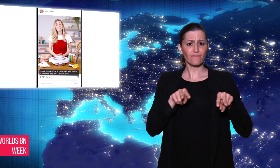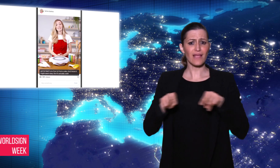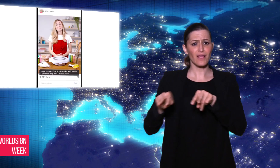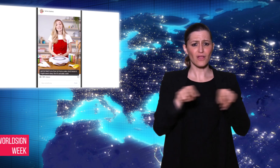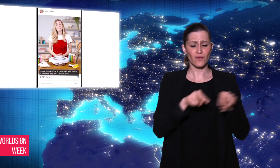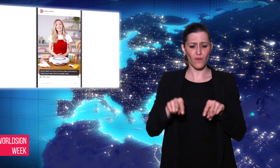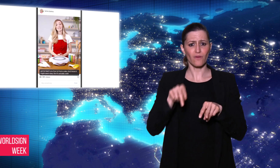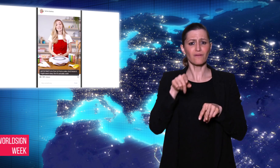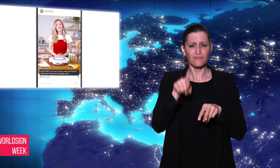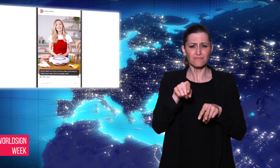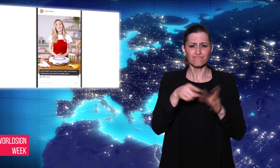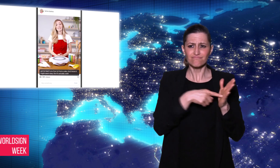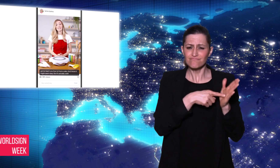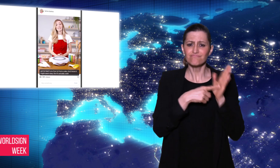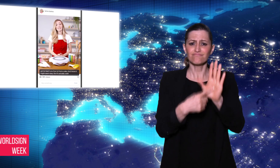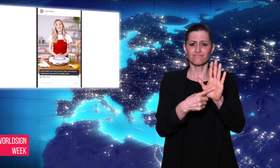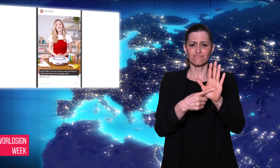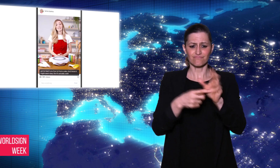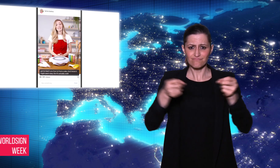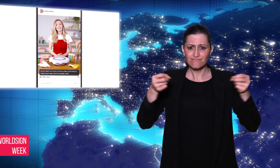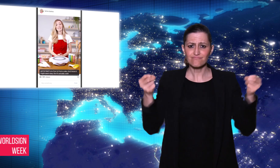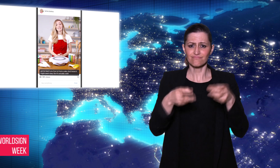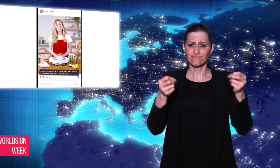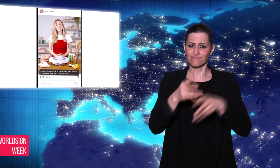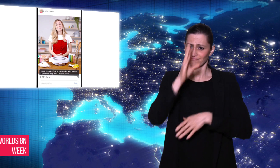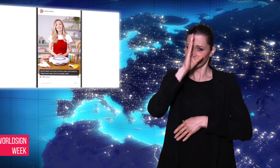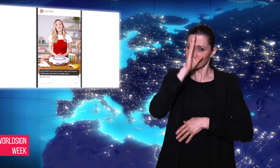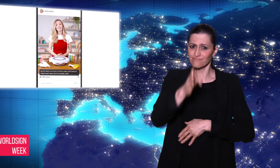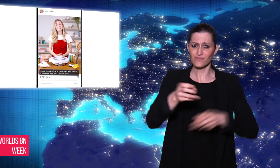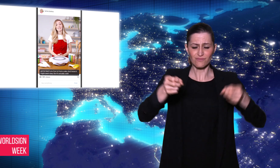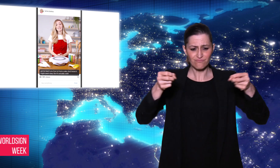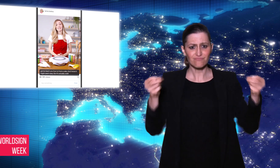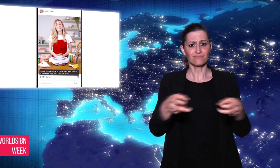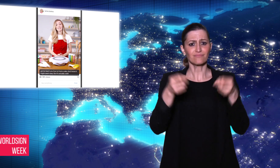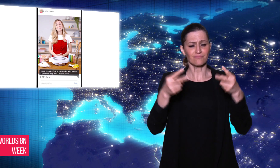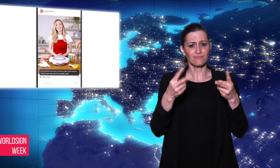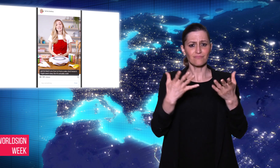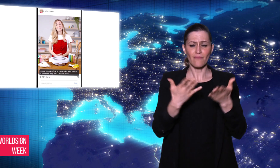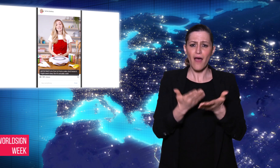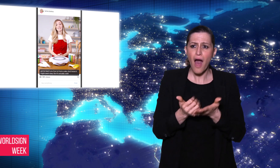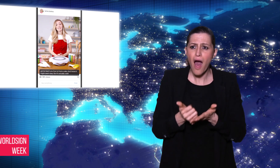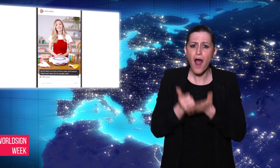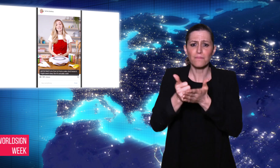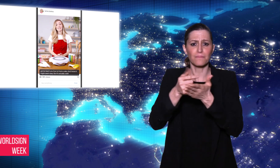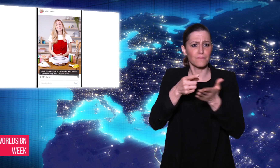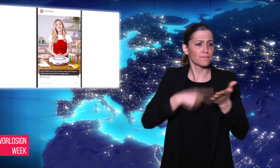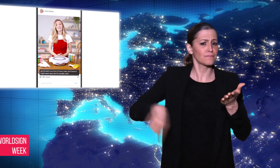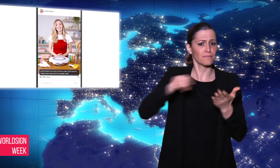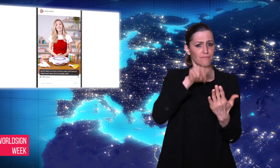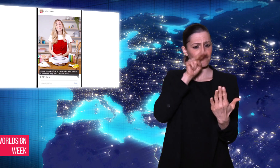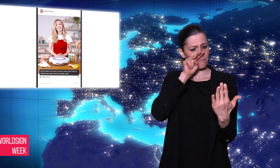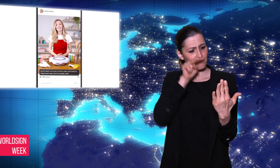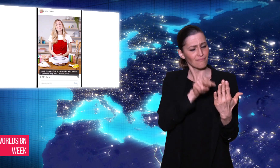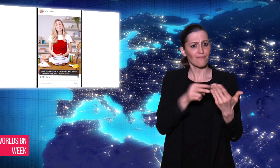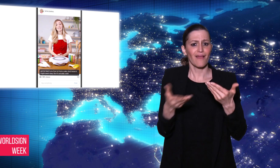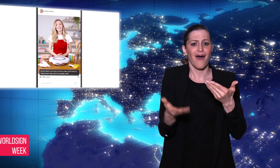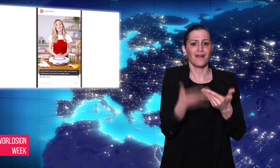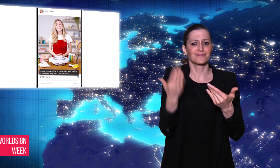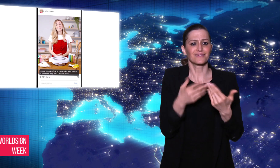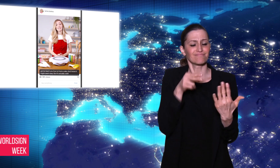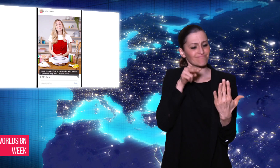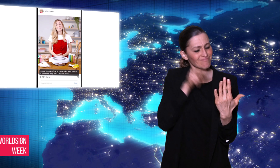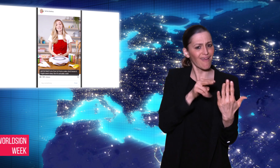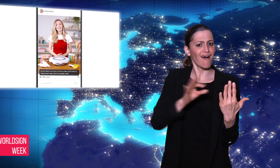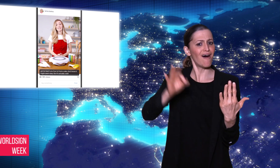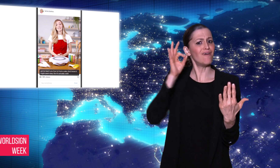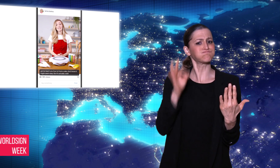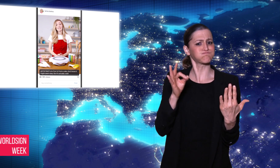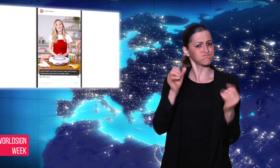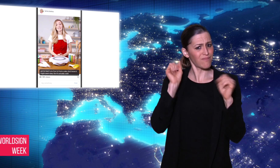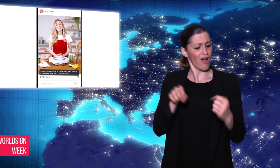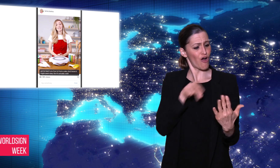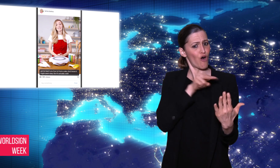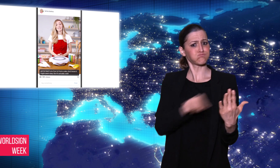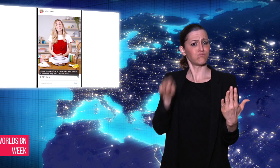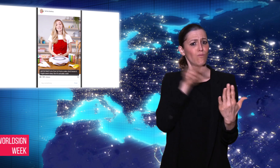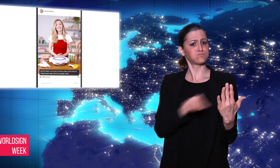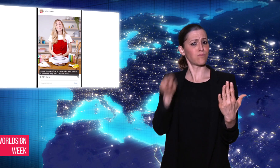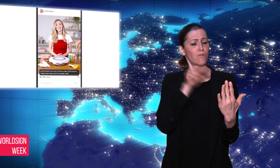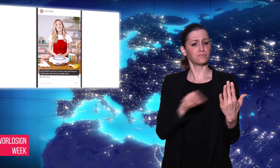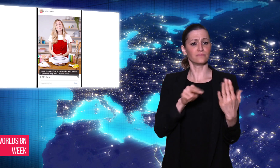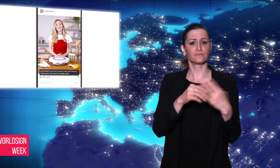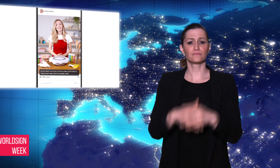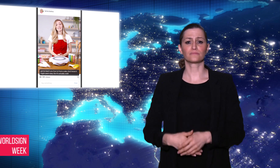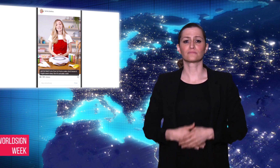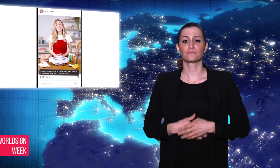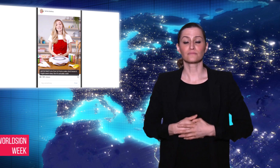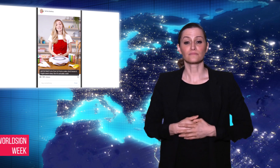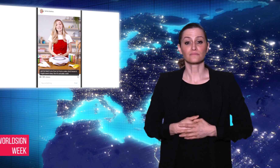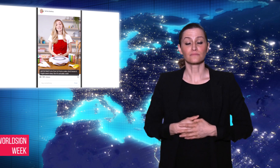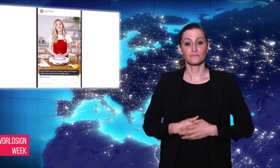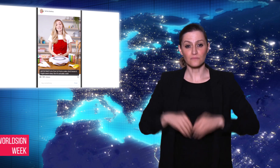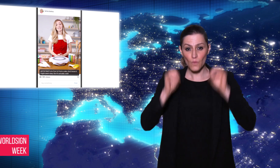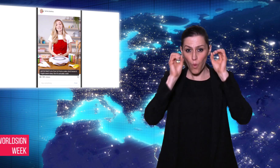million Deaf and Hard of Hearing people in the world.